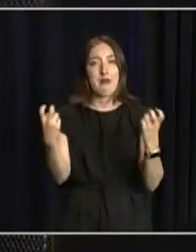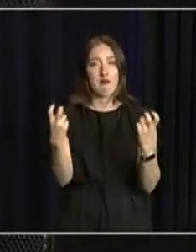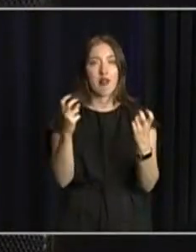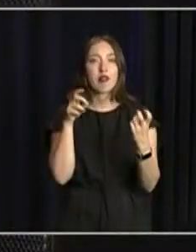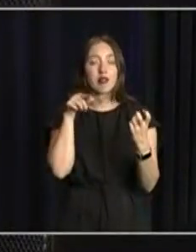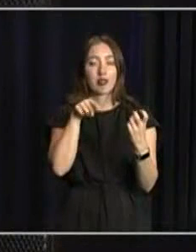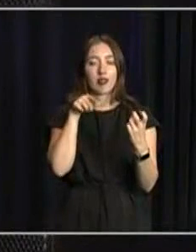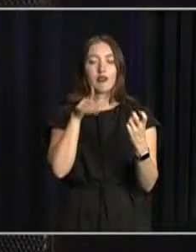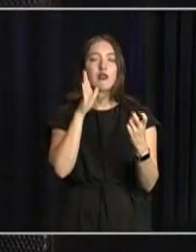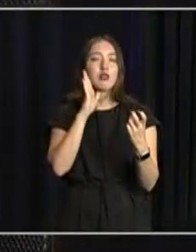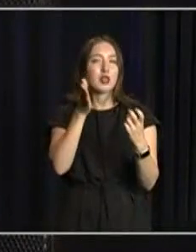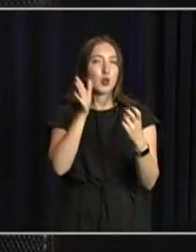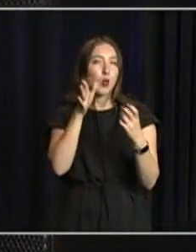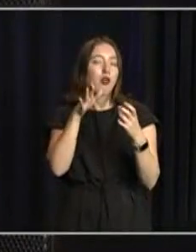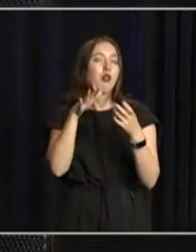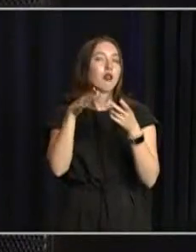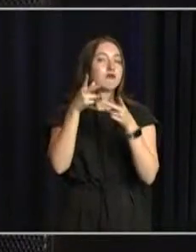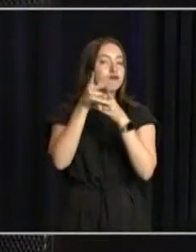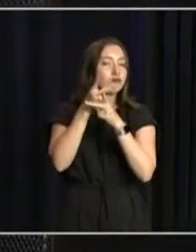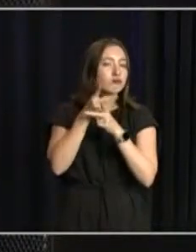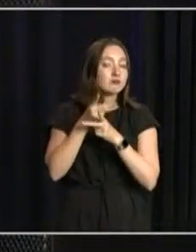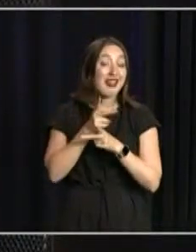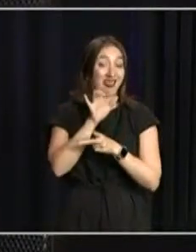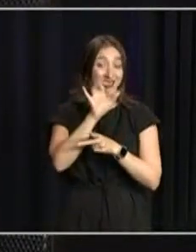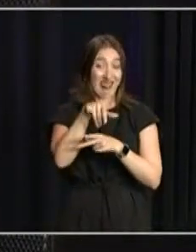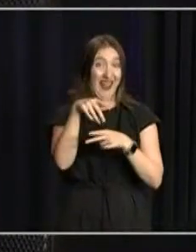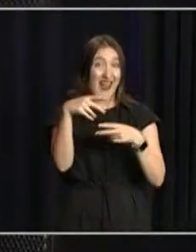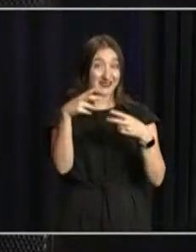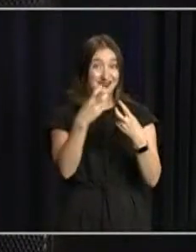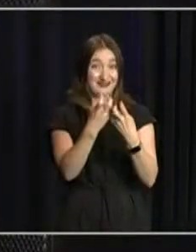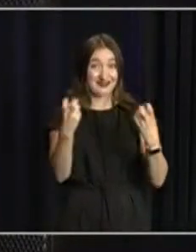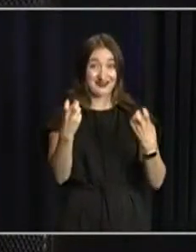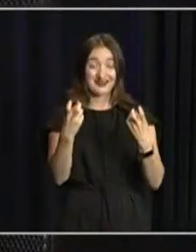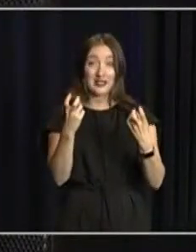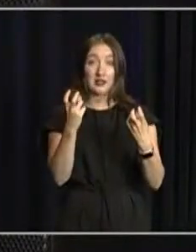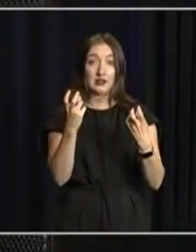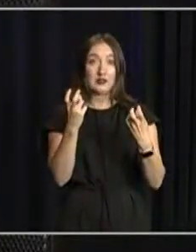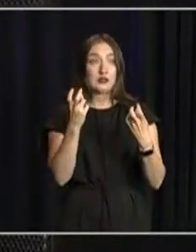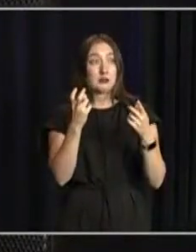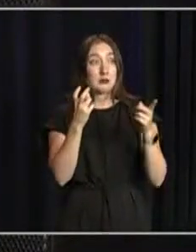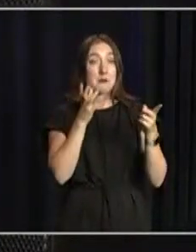a lot of the parents questions. I think parents probably are probably asking,